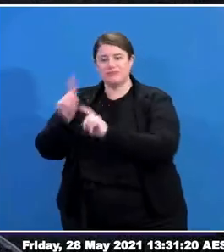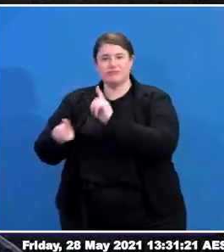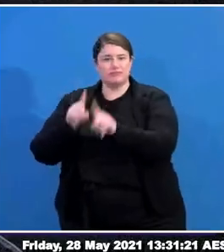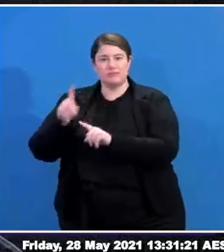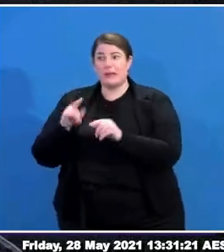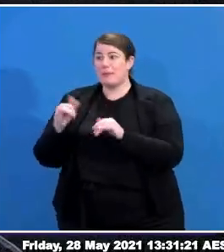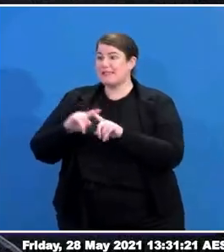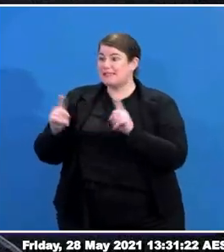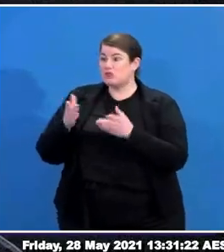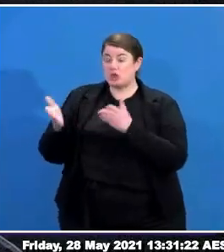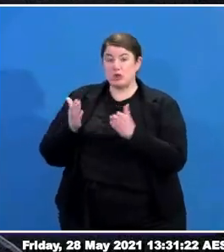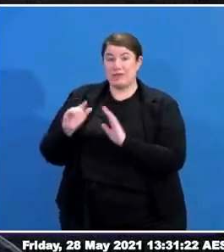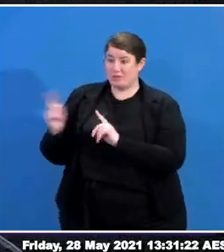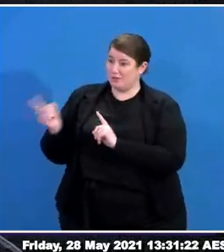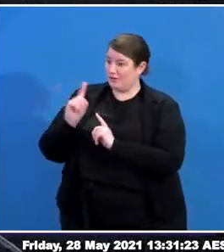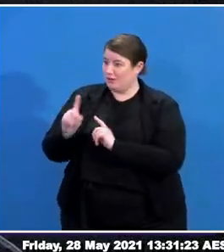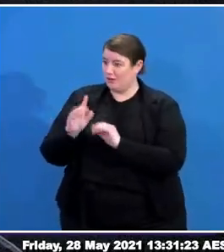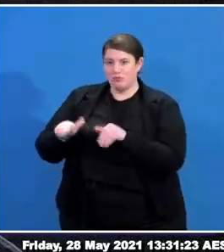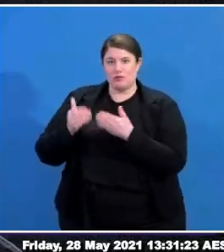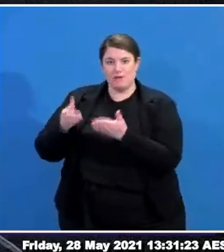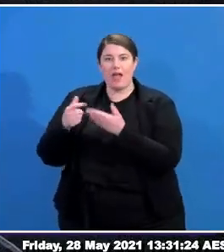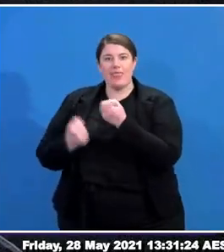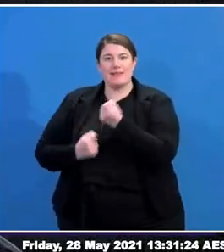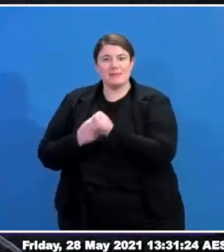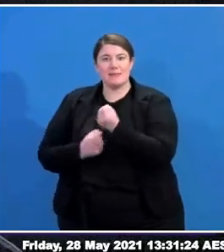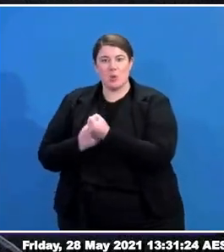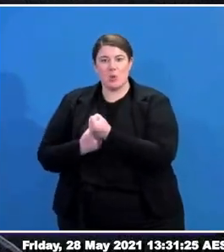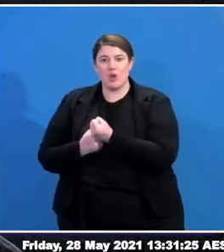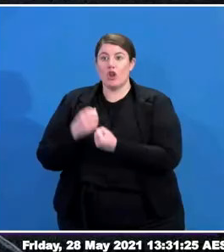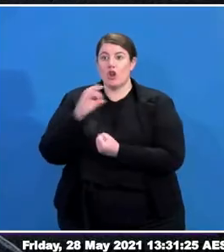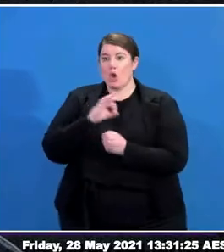provider might go in and actually deliver that support rather than the SIL provider.